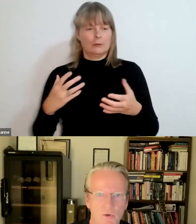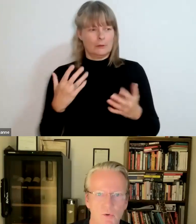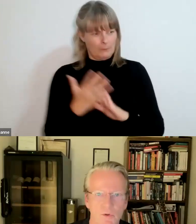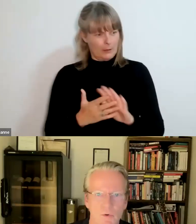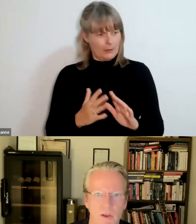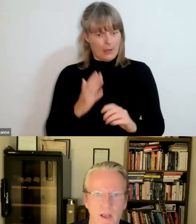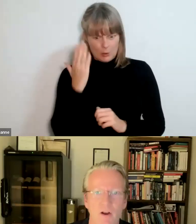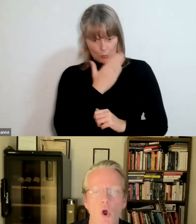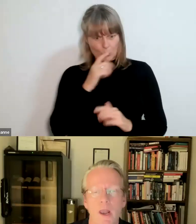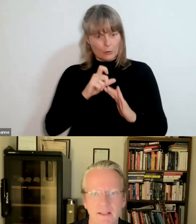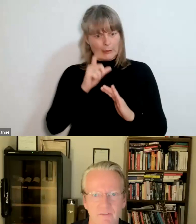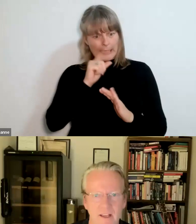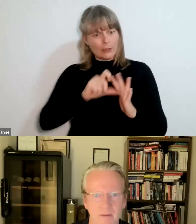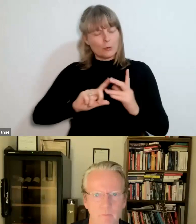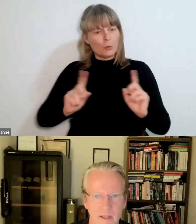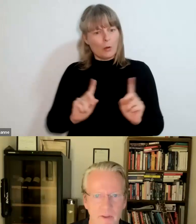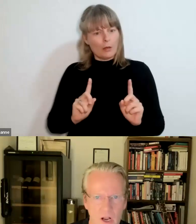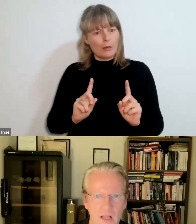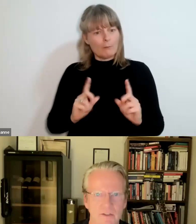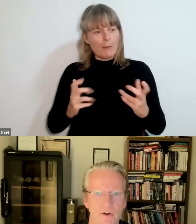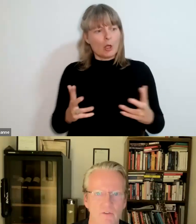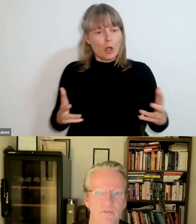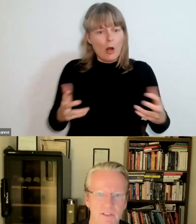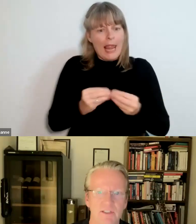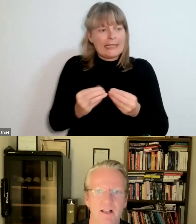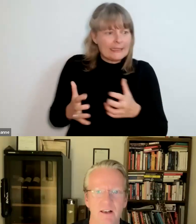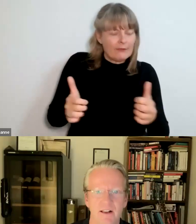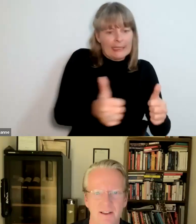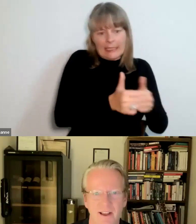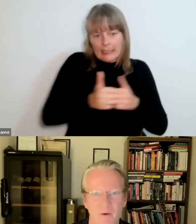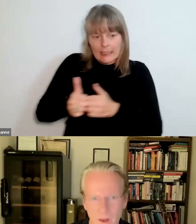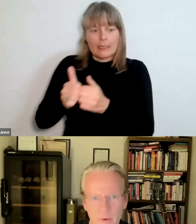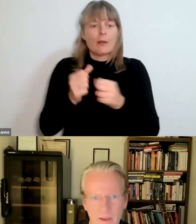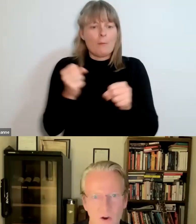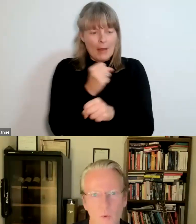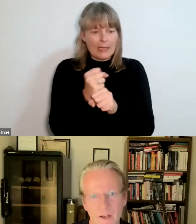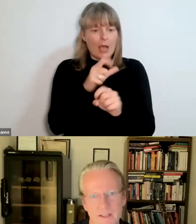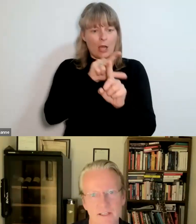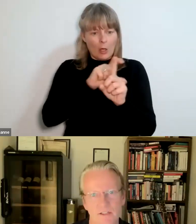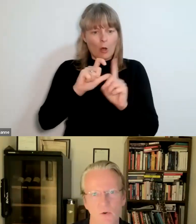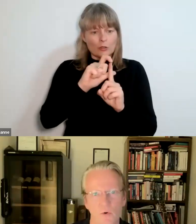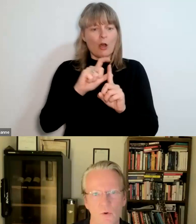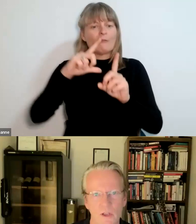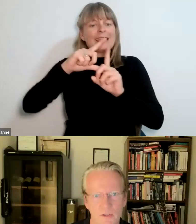which is becoming a big issue everywhere right now. So what the schools can do is to